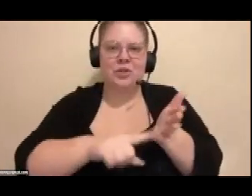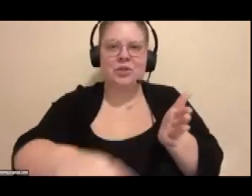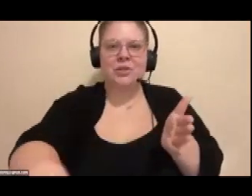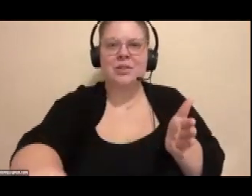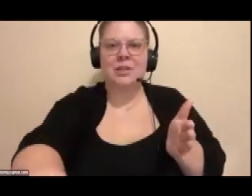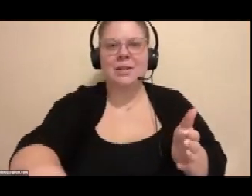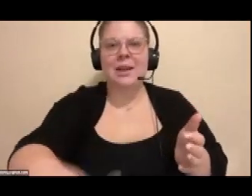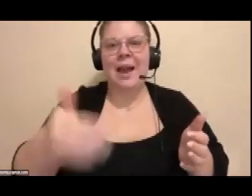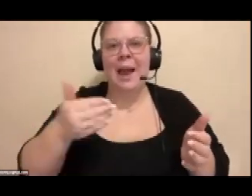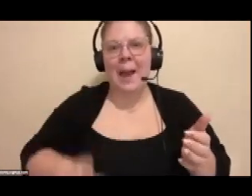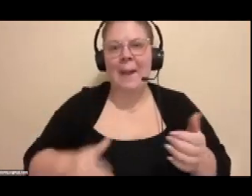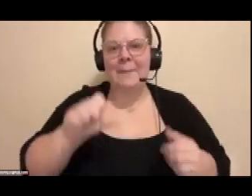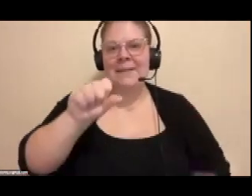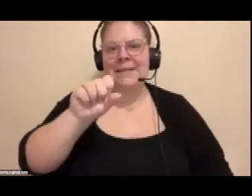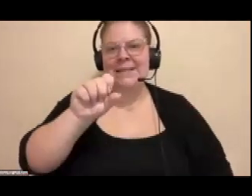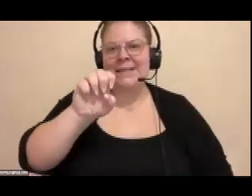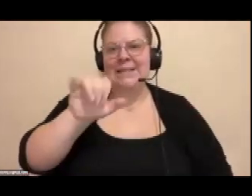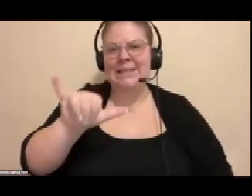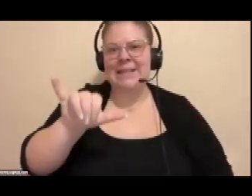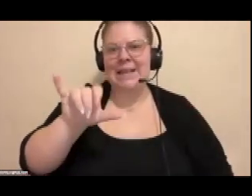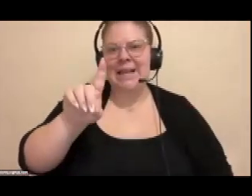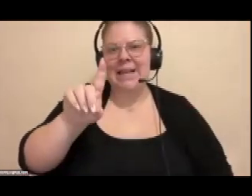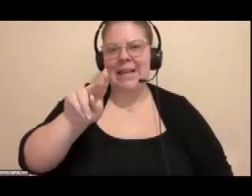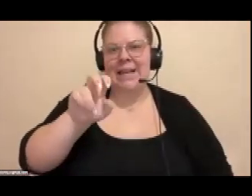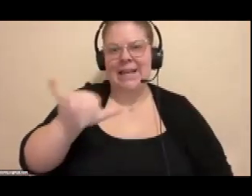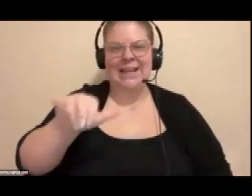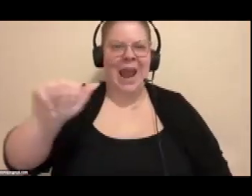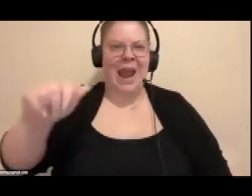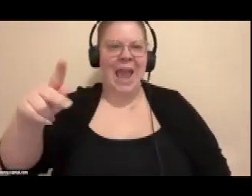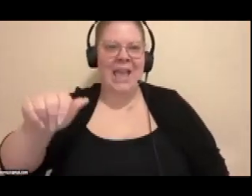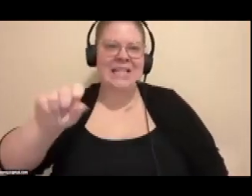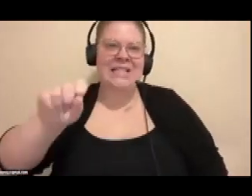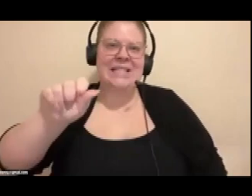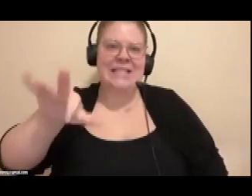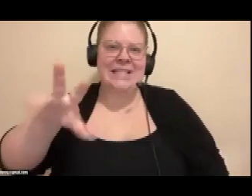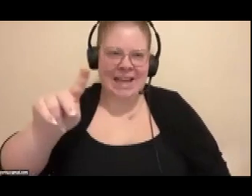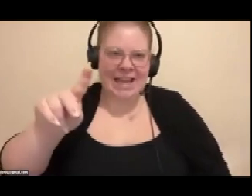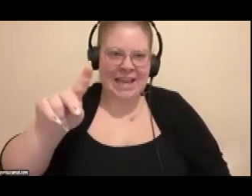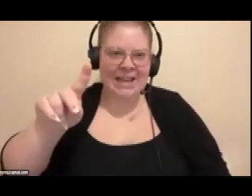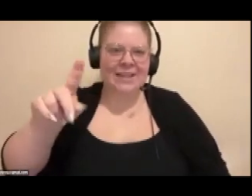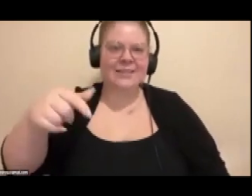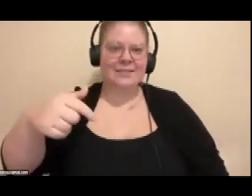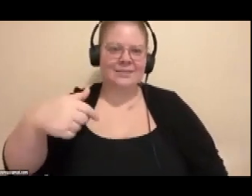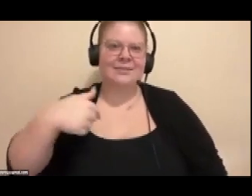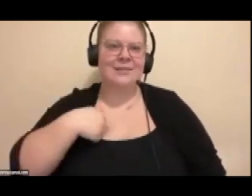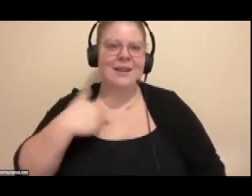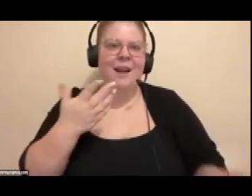and I'm the program manager here at the Community Living Policy Center or CLPC.